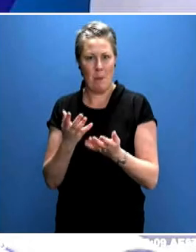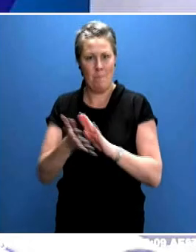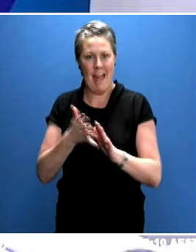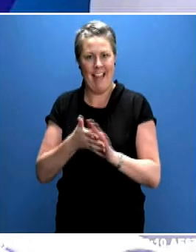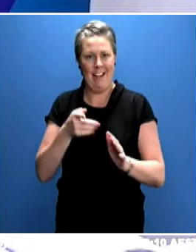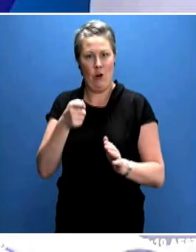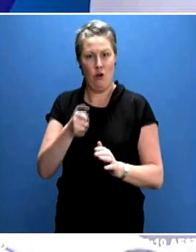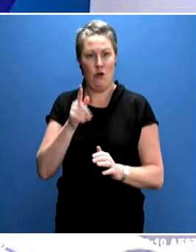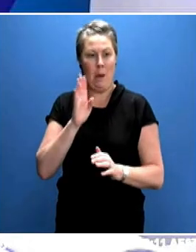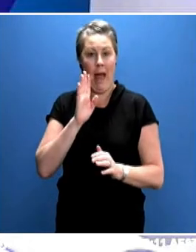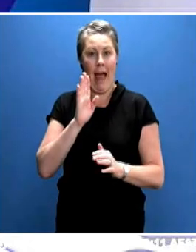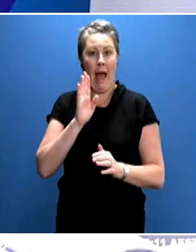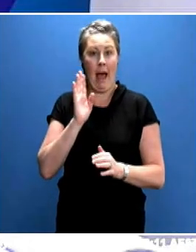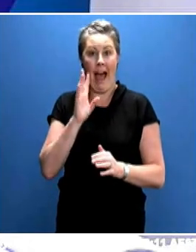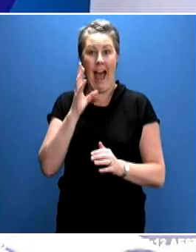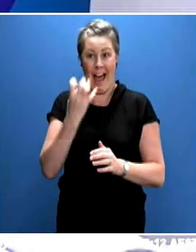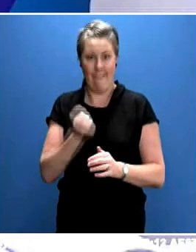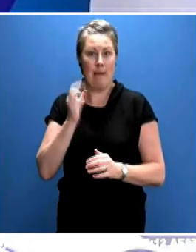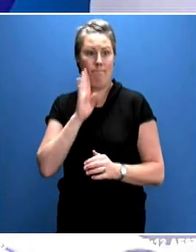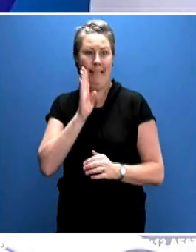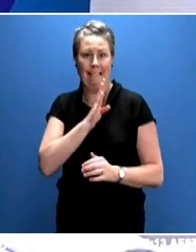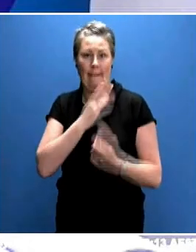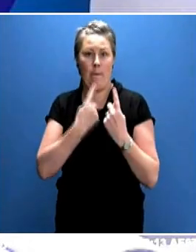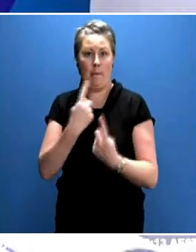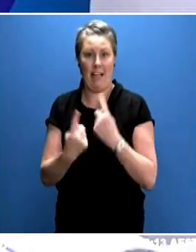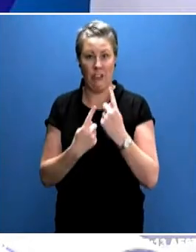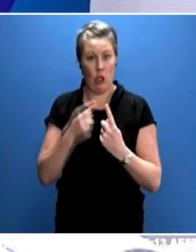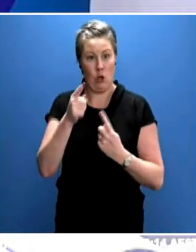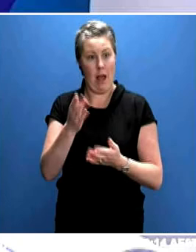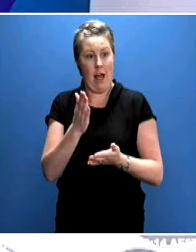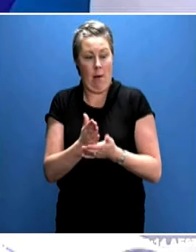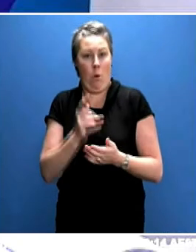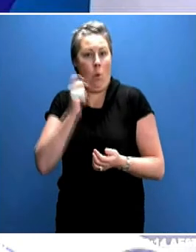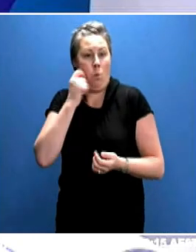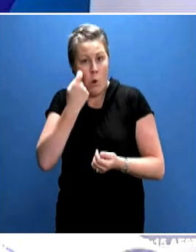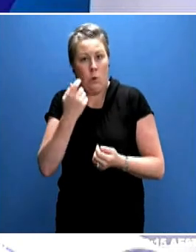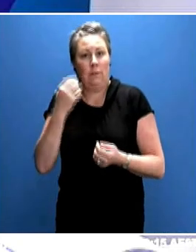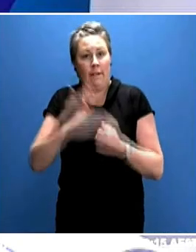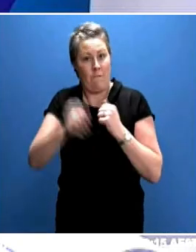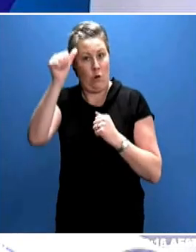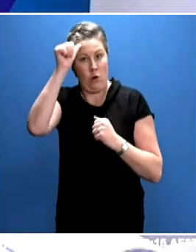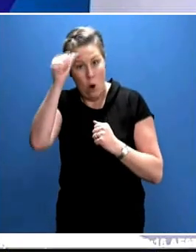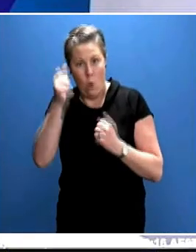On that point, we heard evidence on Monday from Dr Webster.